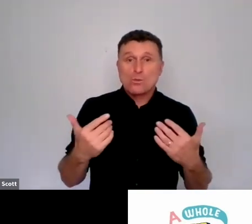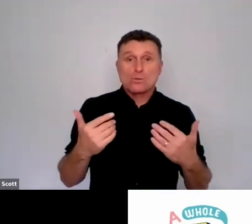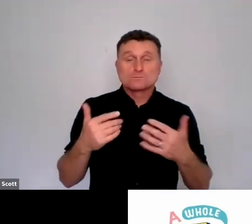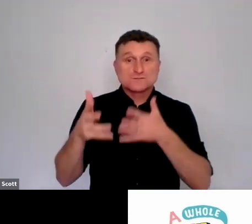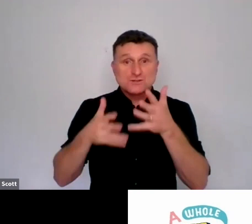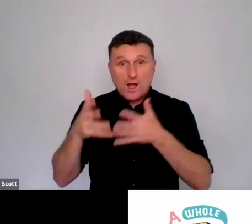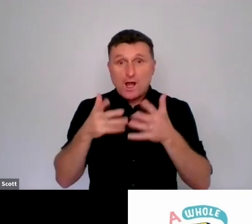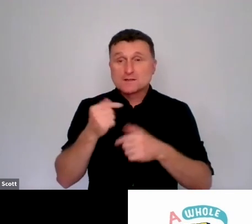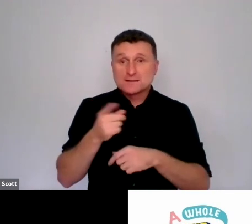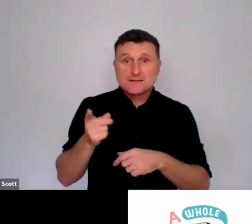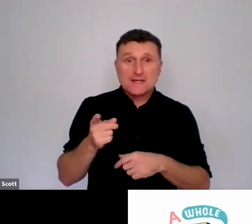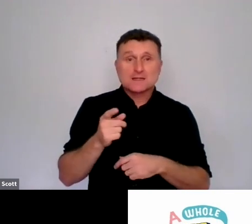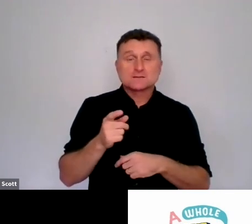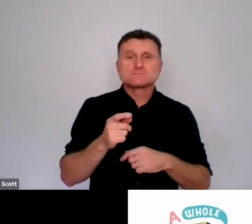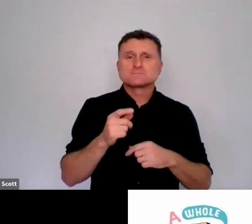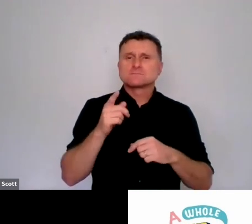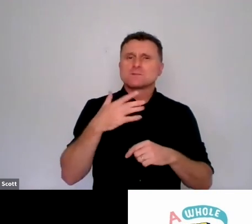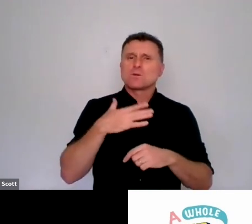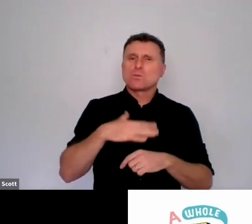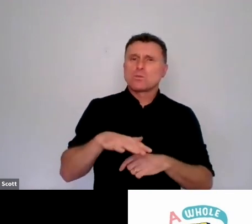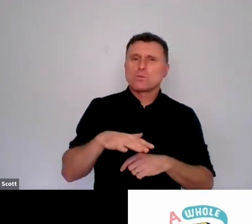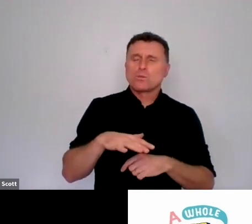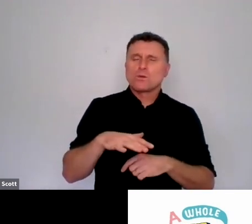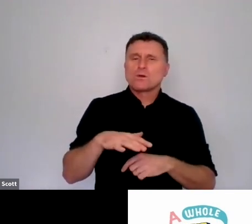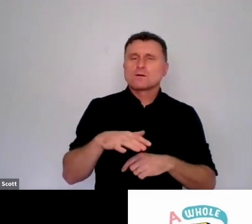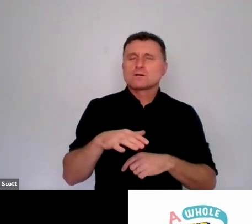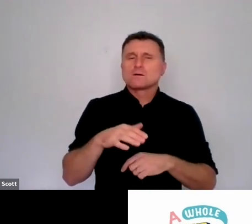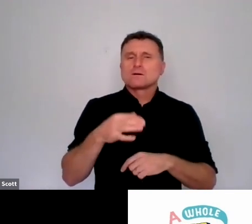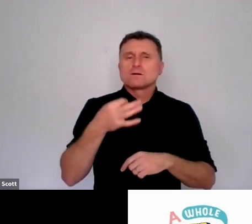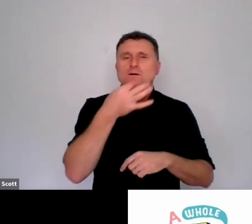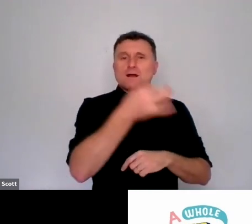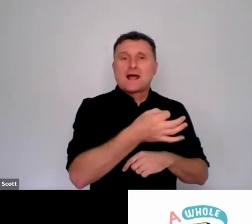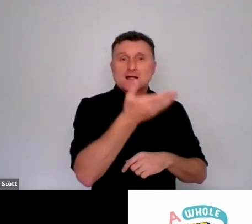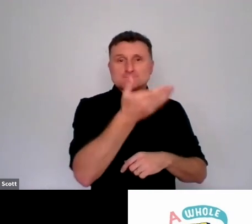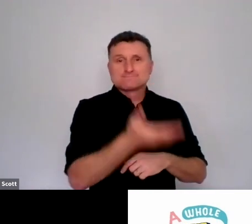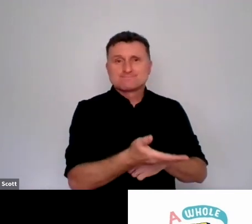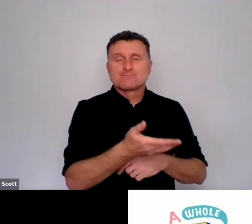but Paula, we did have a couple of questions in advance that we had,